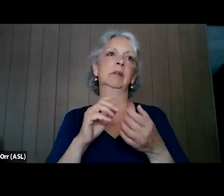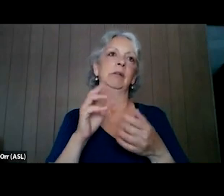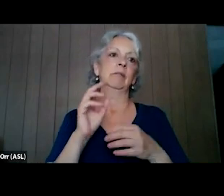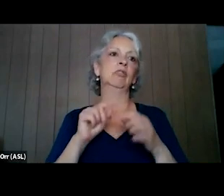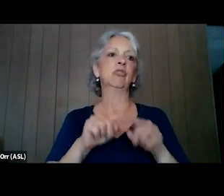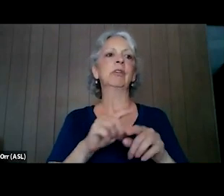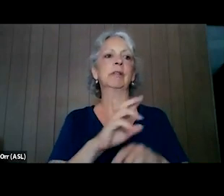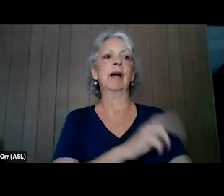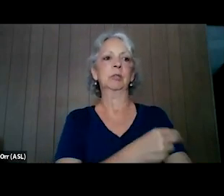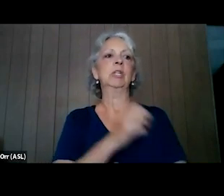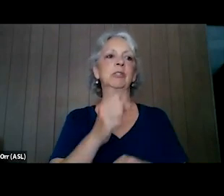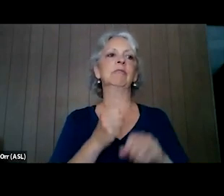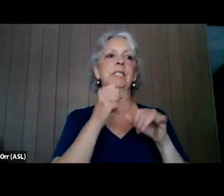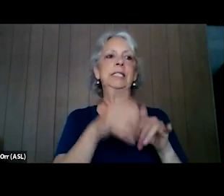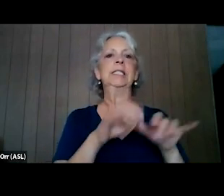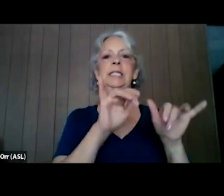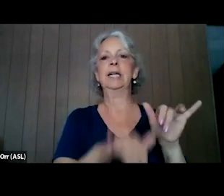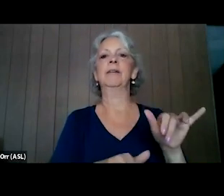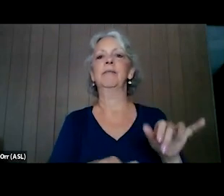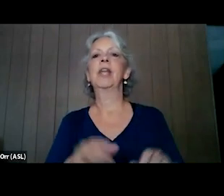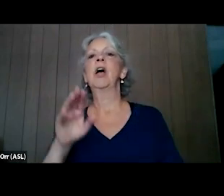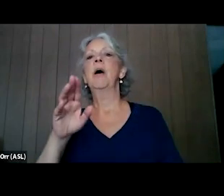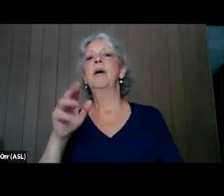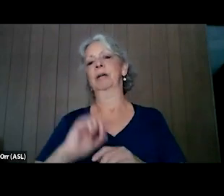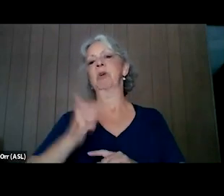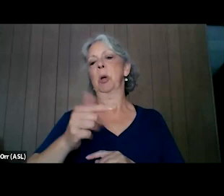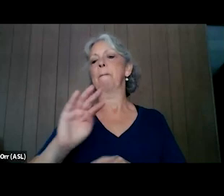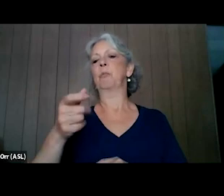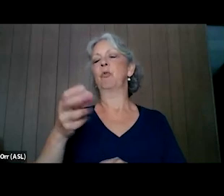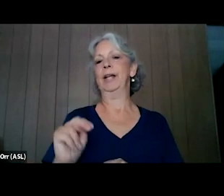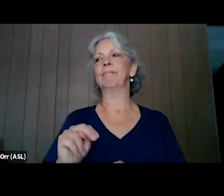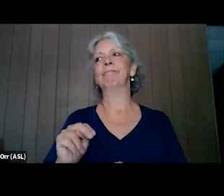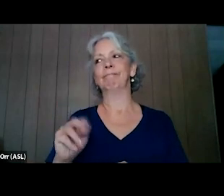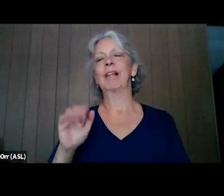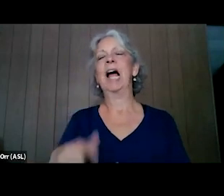So Brian, do you wanna talk about your experiences? Yeah, I've lived that experience of going, you know,